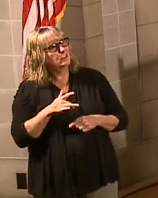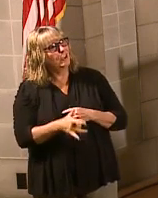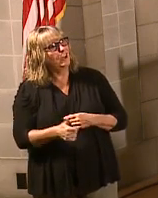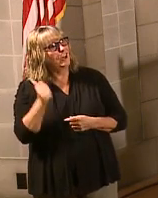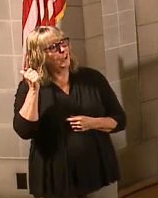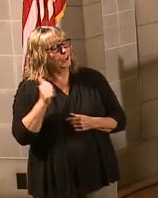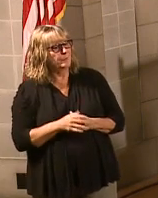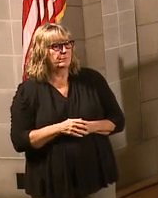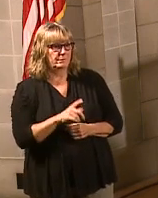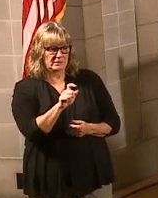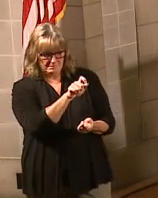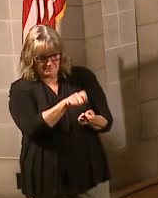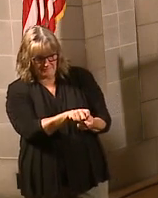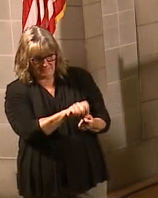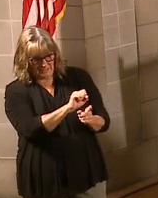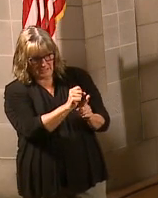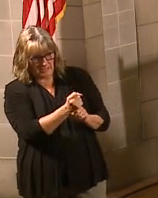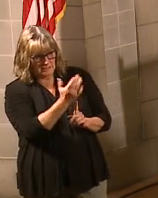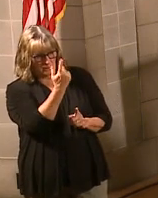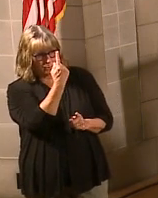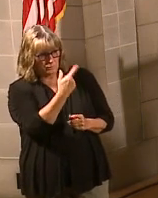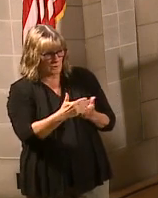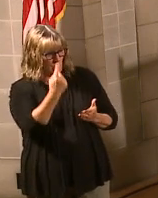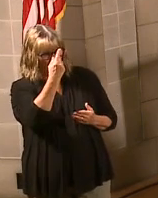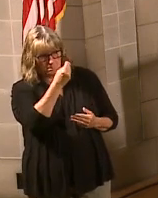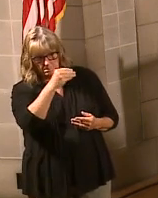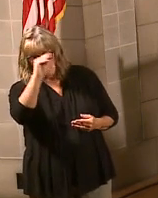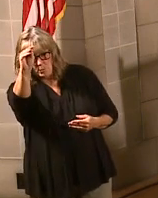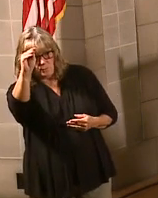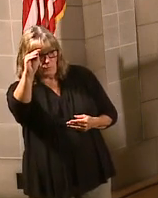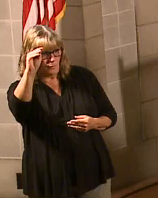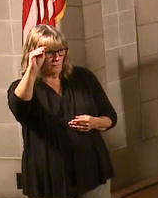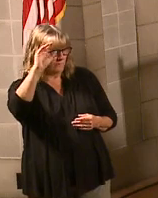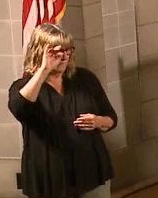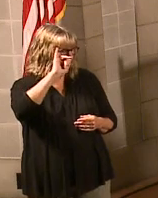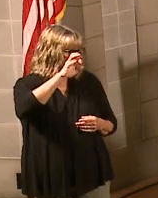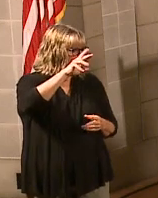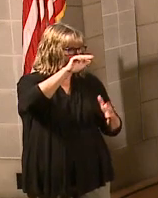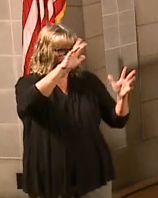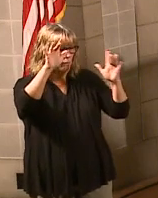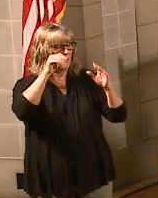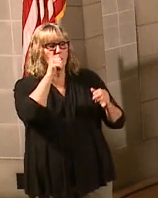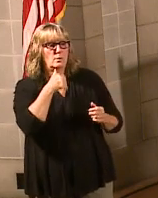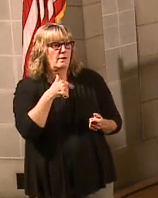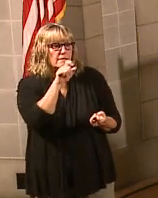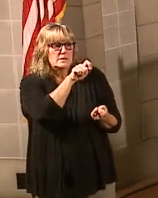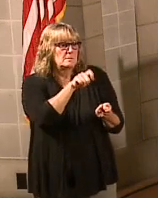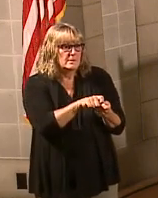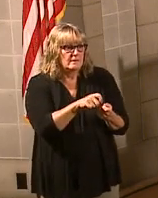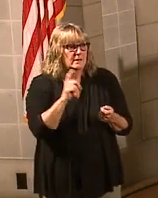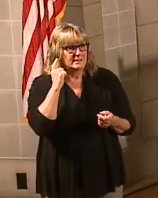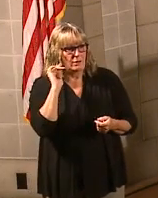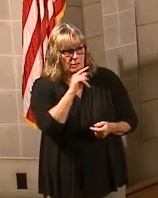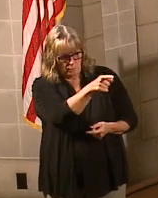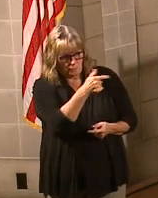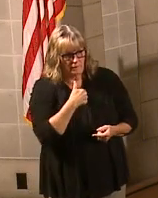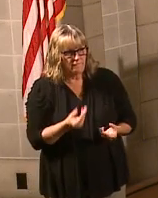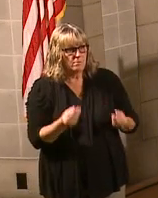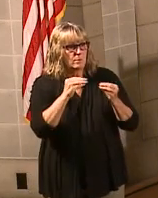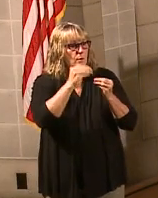[ SPEAKER OFF MIC ]